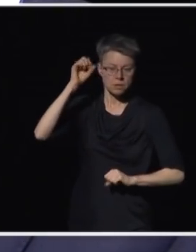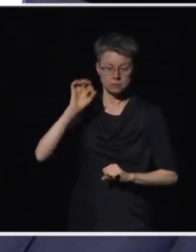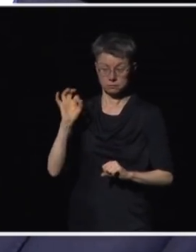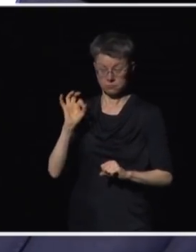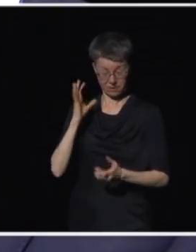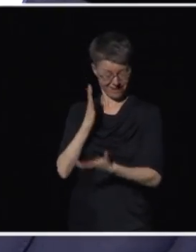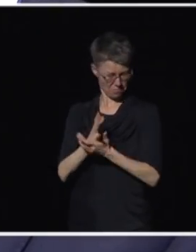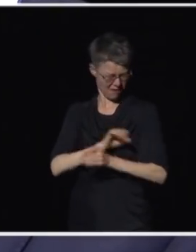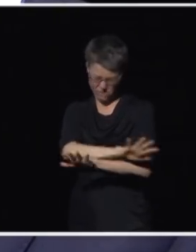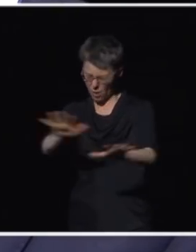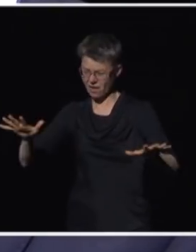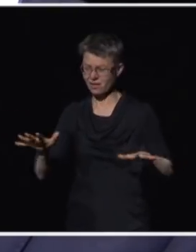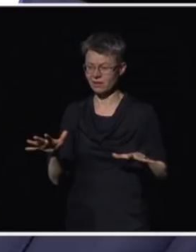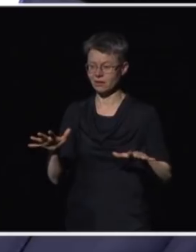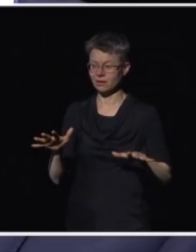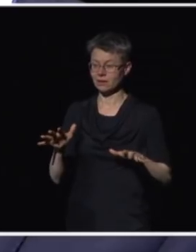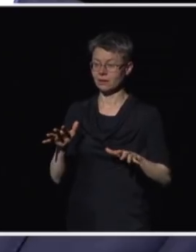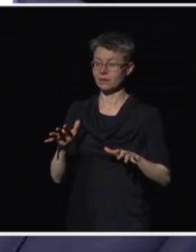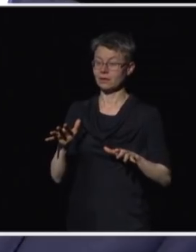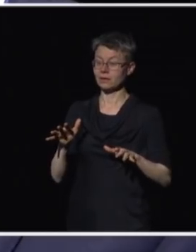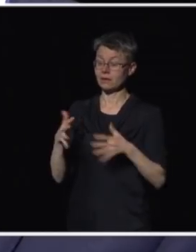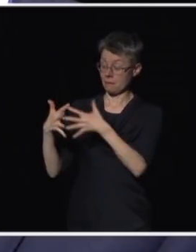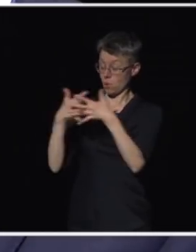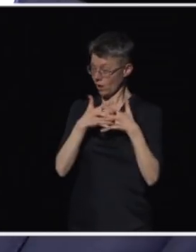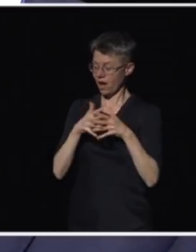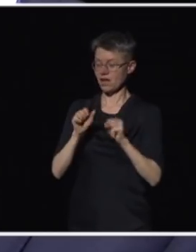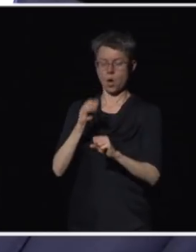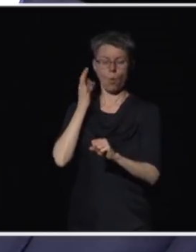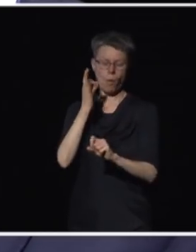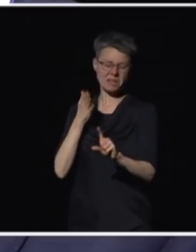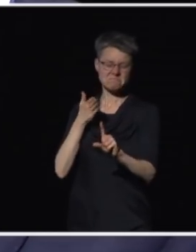America was white supremacists before it was America. I don't mean that as a metaphor.